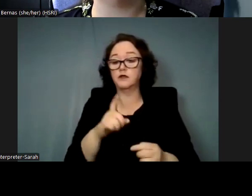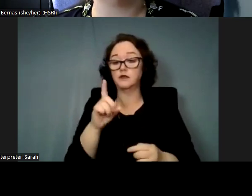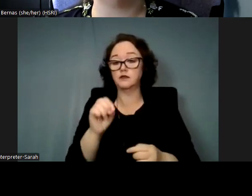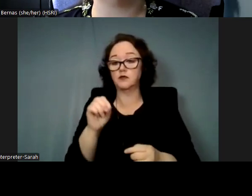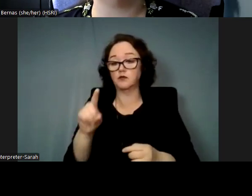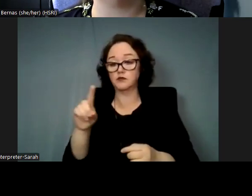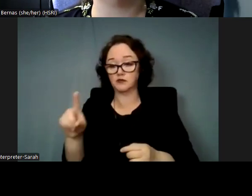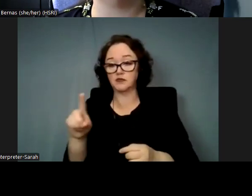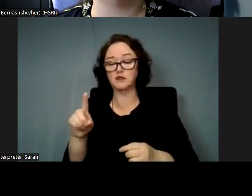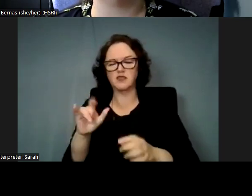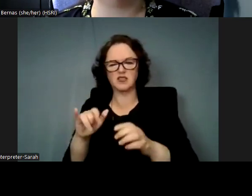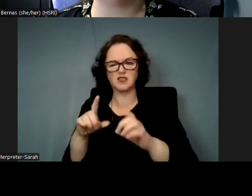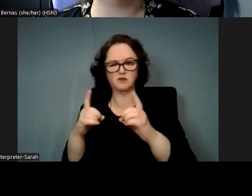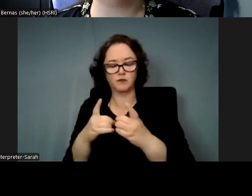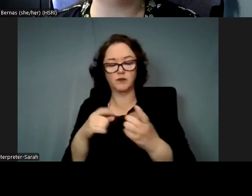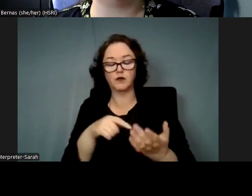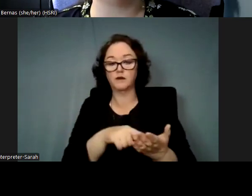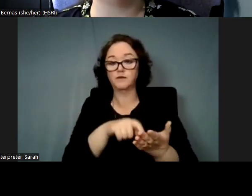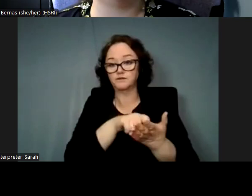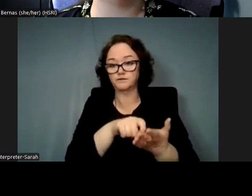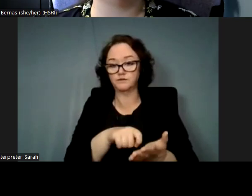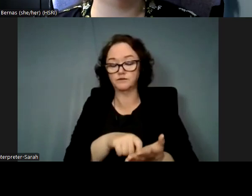Because if you don't have places to live in the community, home